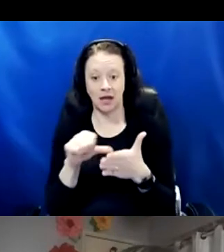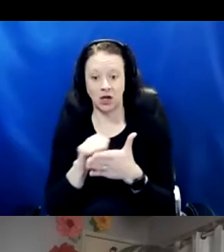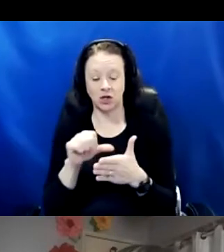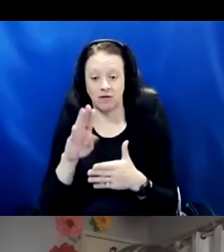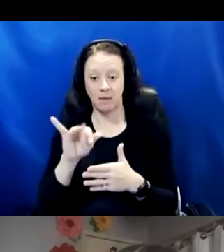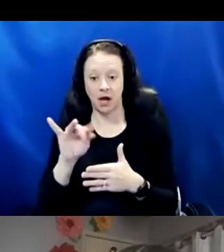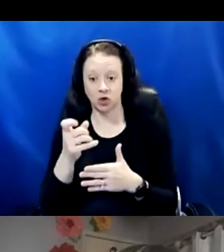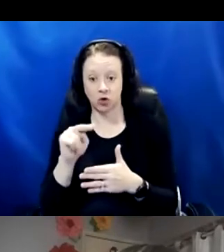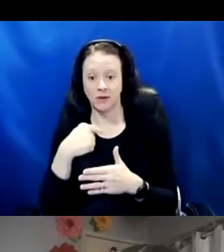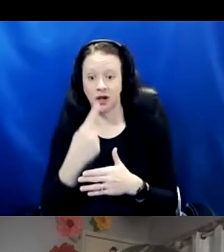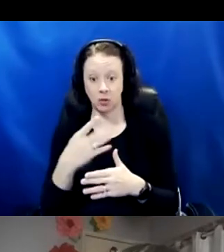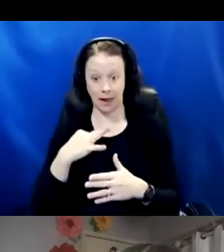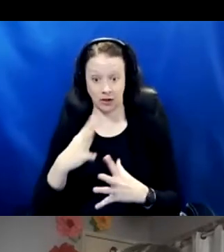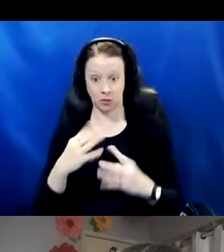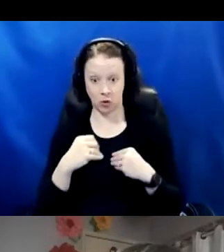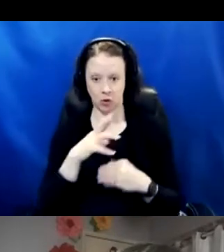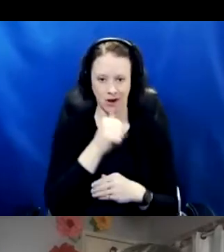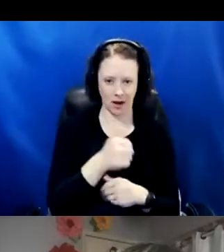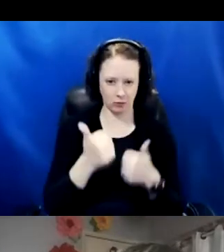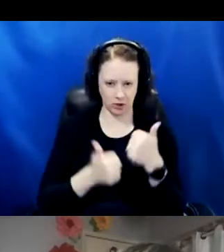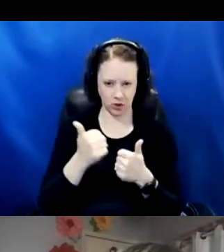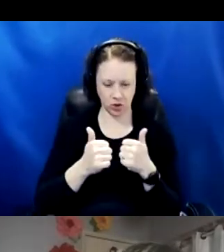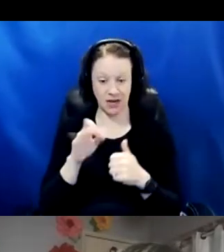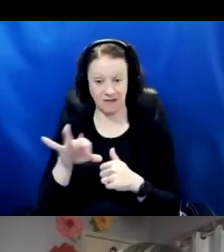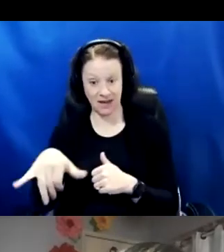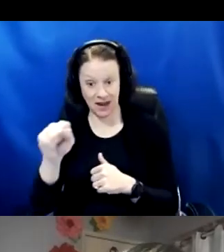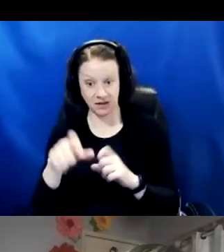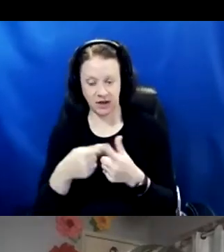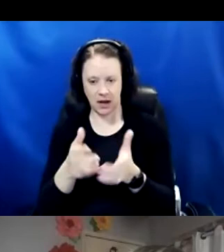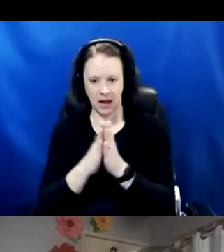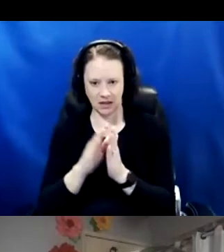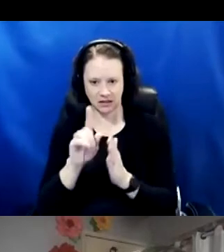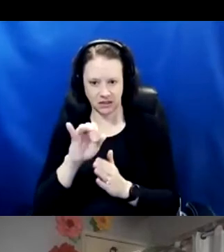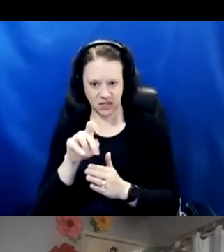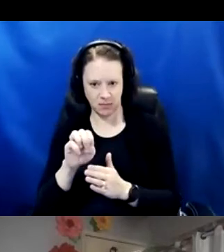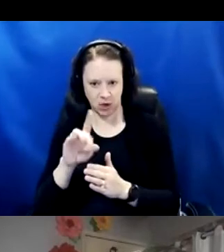If you are, it asks for your zip code and then it will show you the available locations